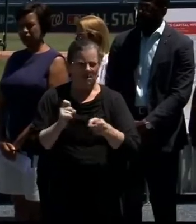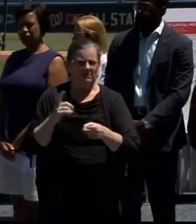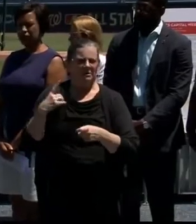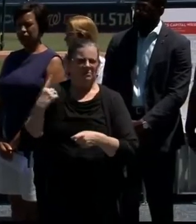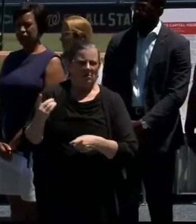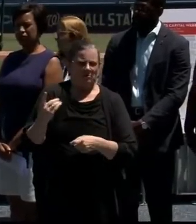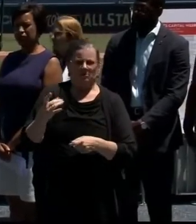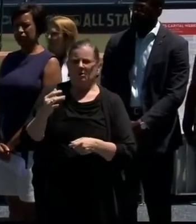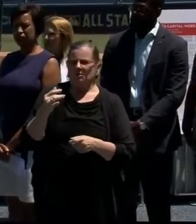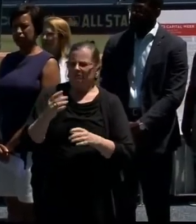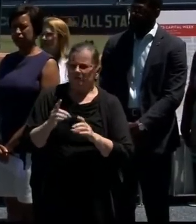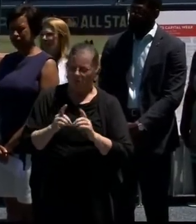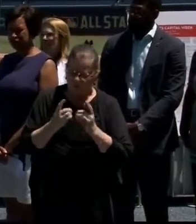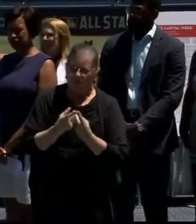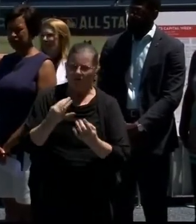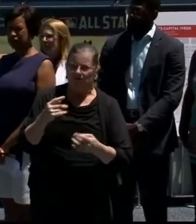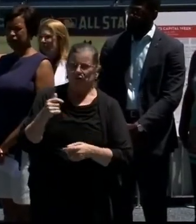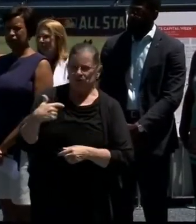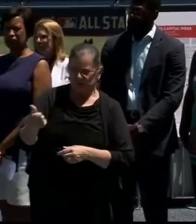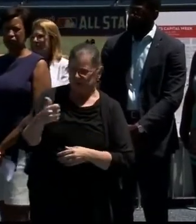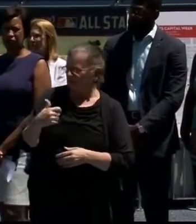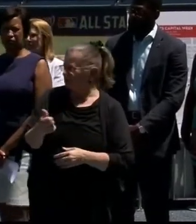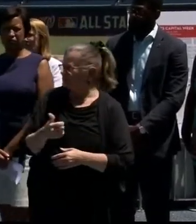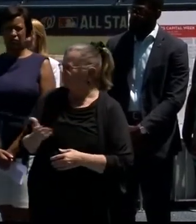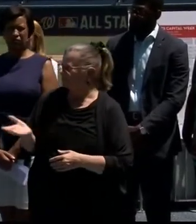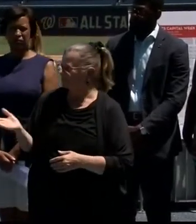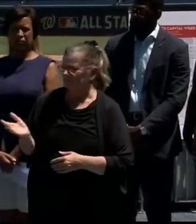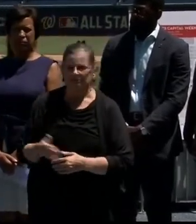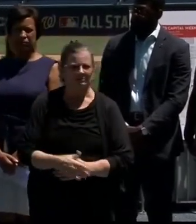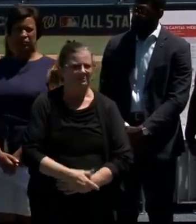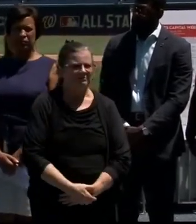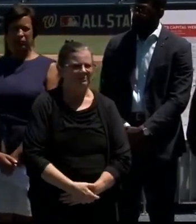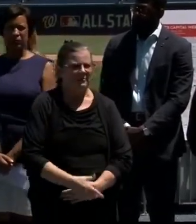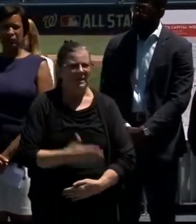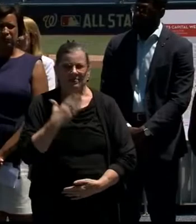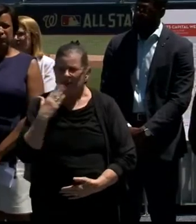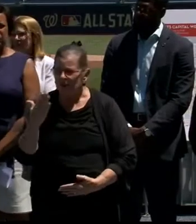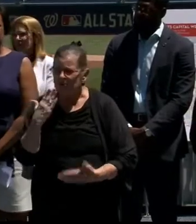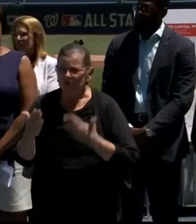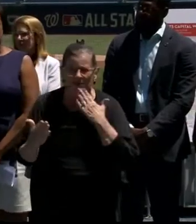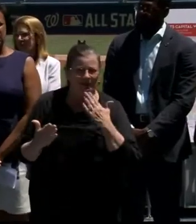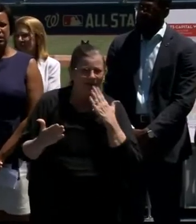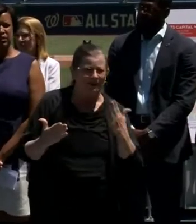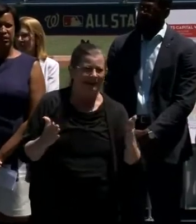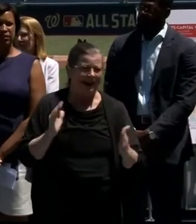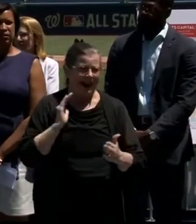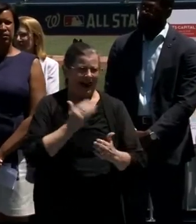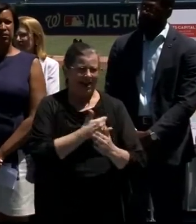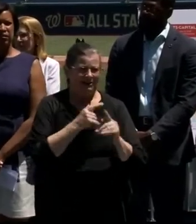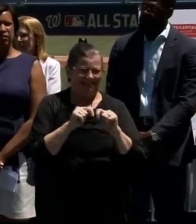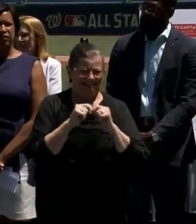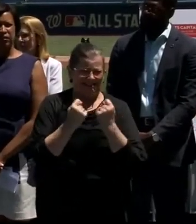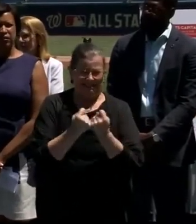THANK U. CHIEF NEWSHAM AND MAYOR BOWSER. OUR TEAM AT DDOT HAS BEEN MOBILIZING ACROSS OUR AGENCY TO